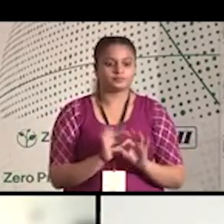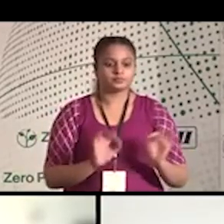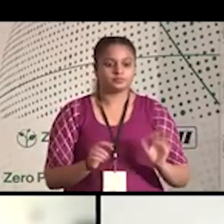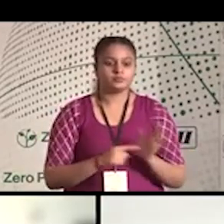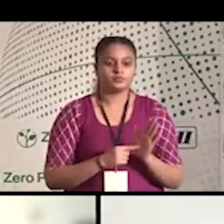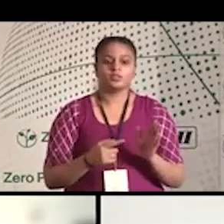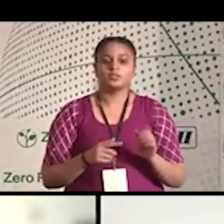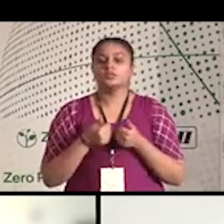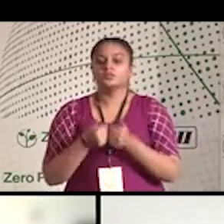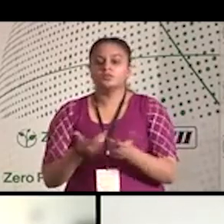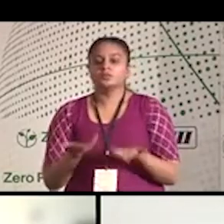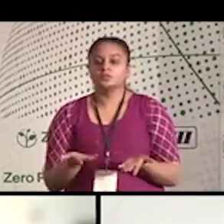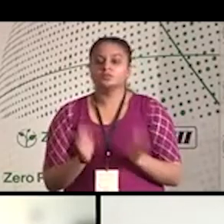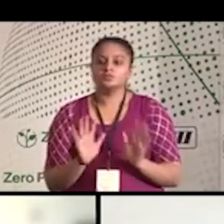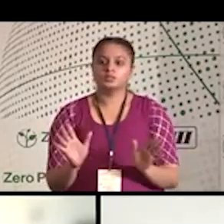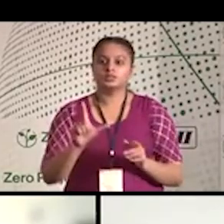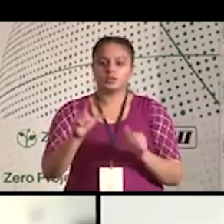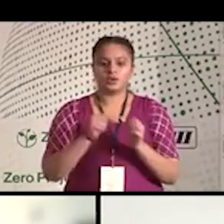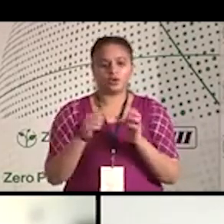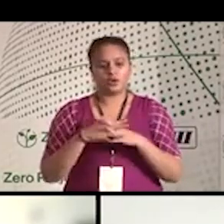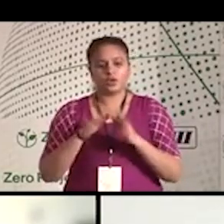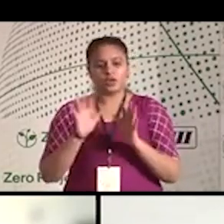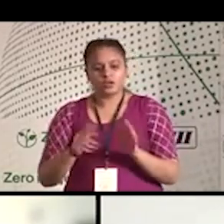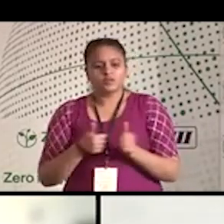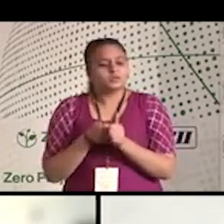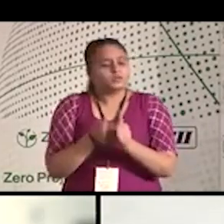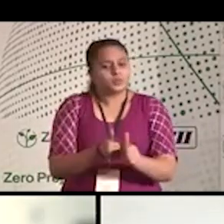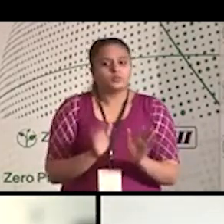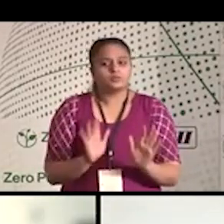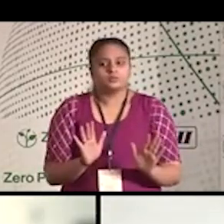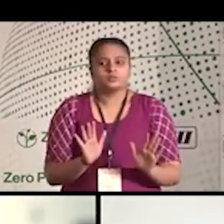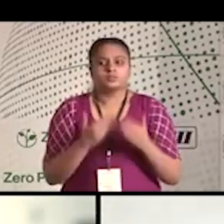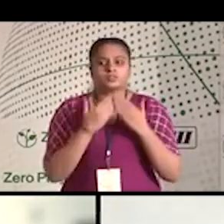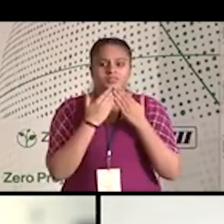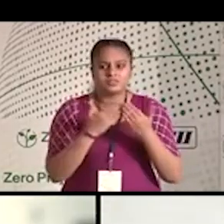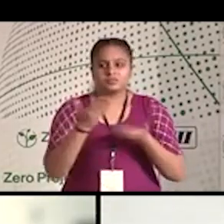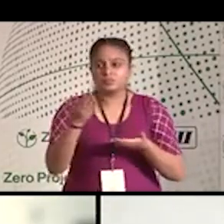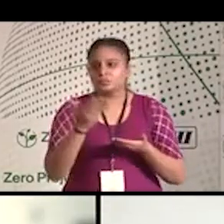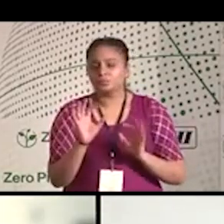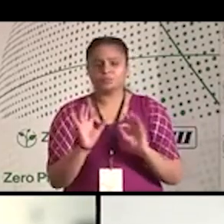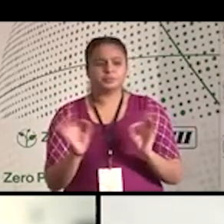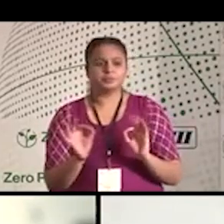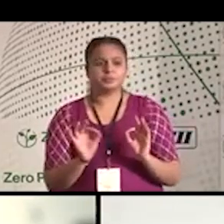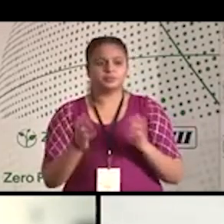We know, thanks to their report, how much this inclusion actually benefits businesses, schools, societies.